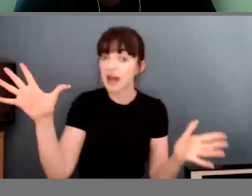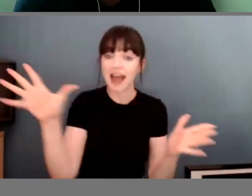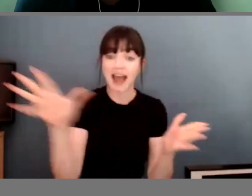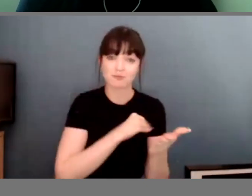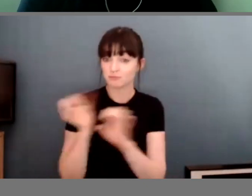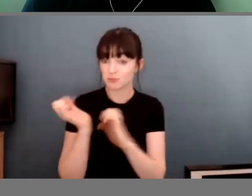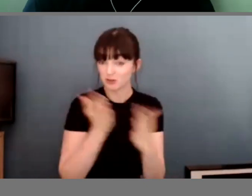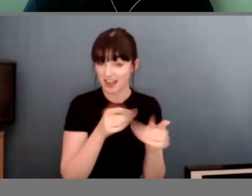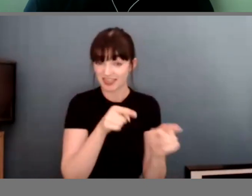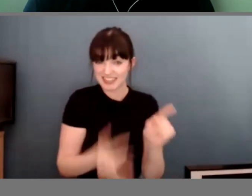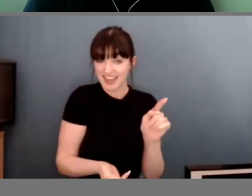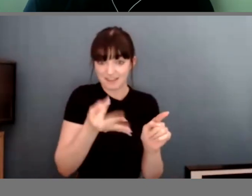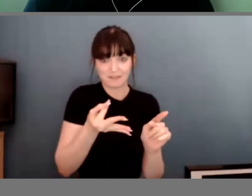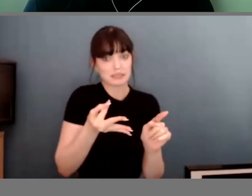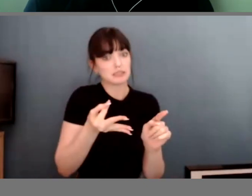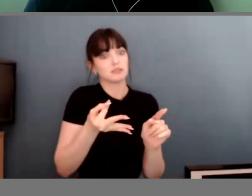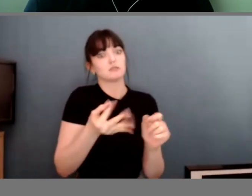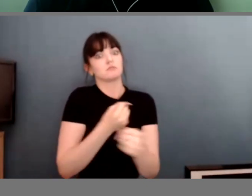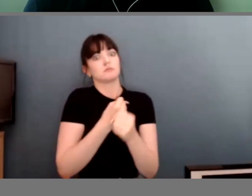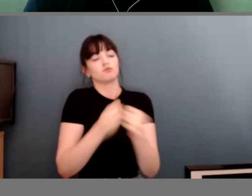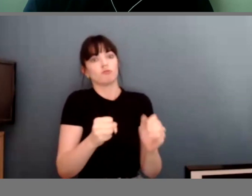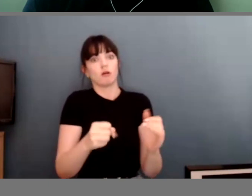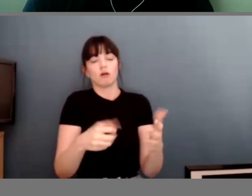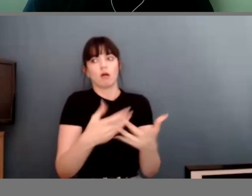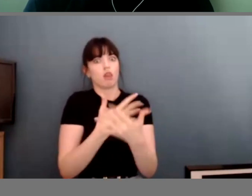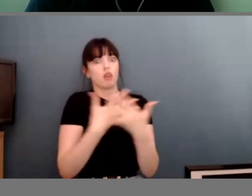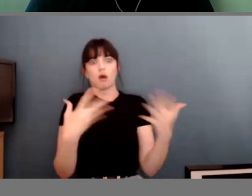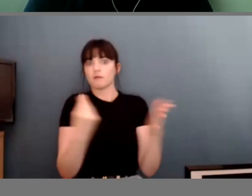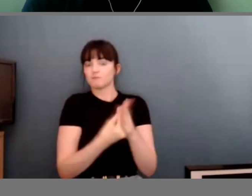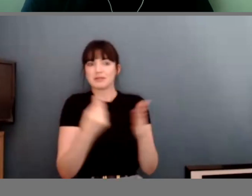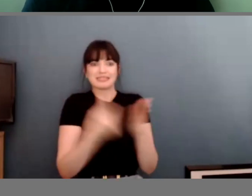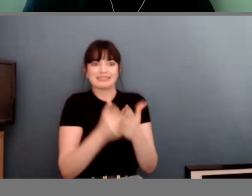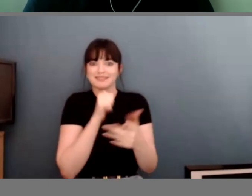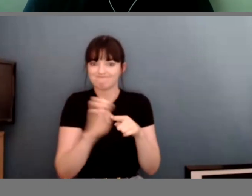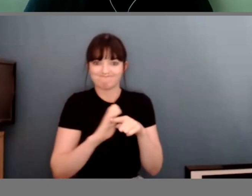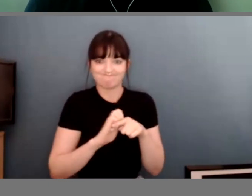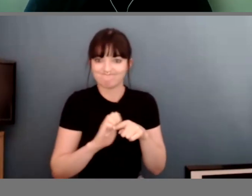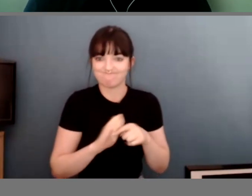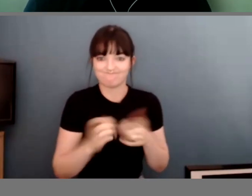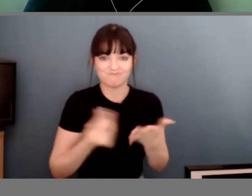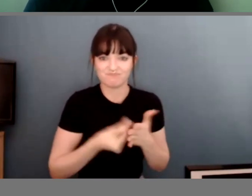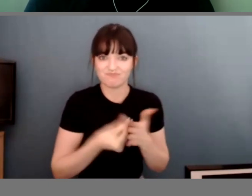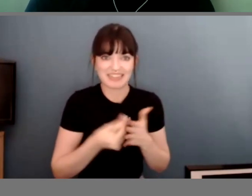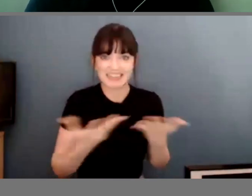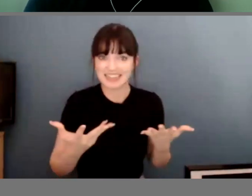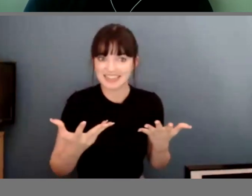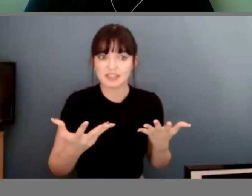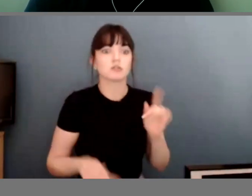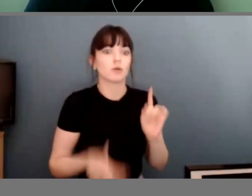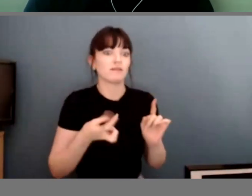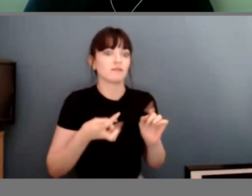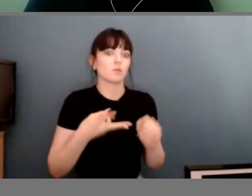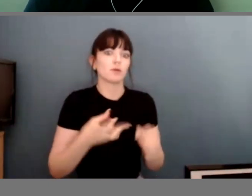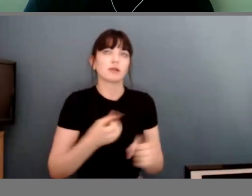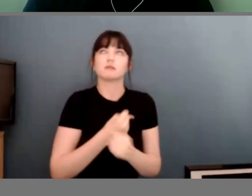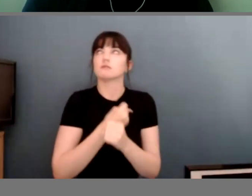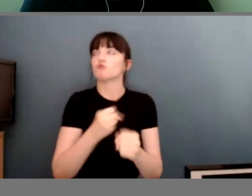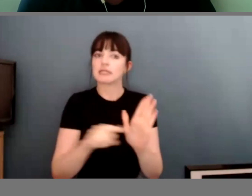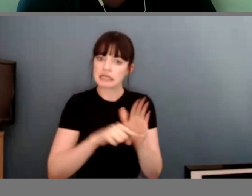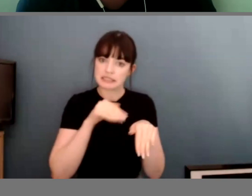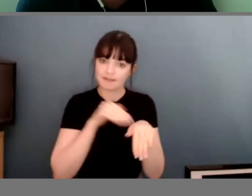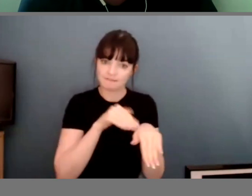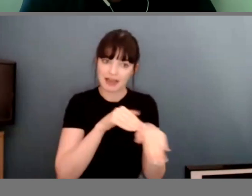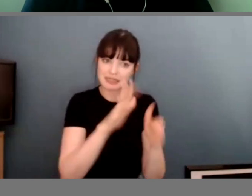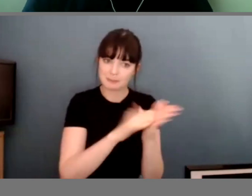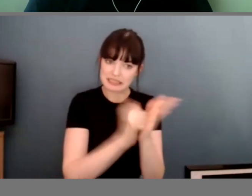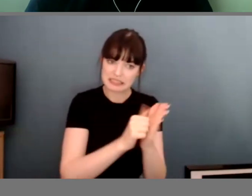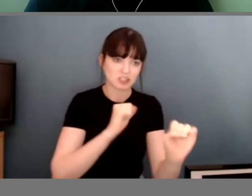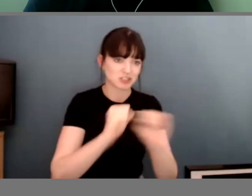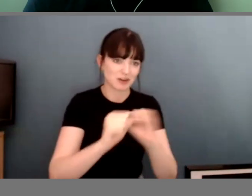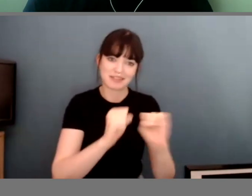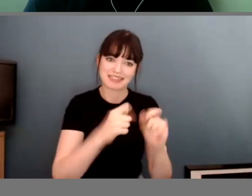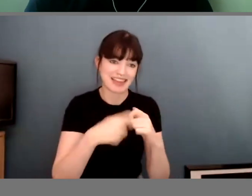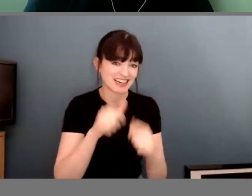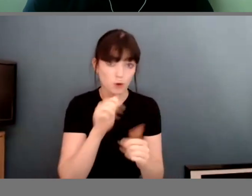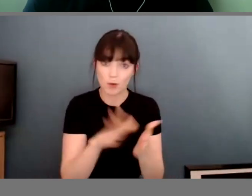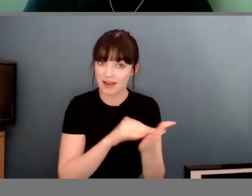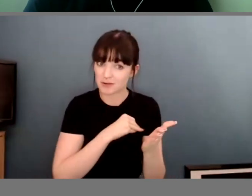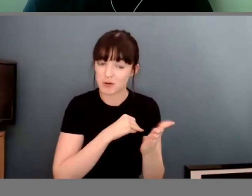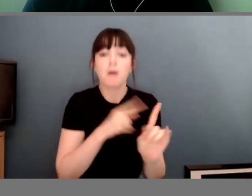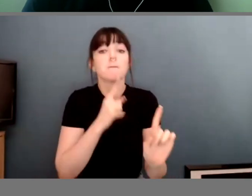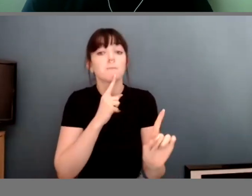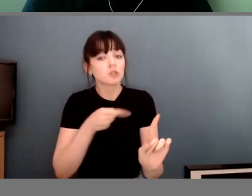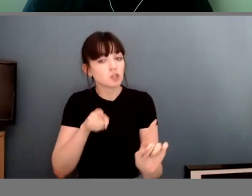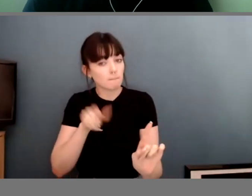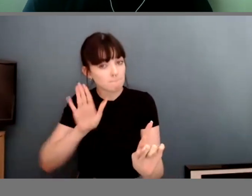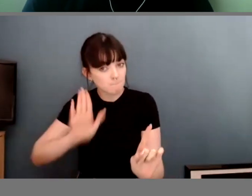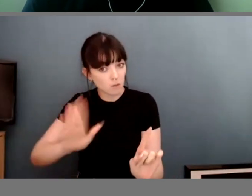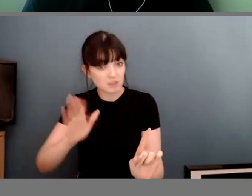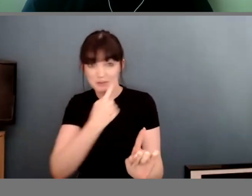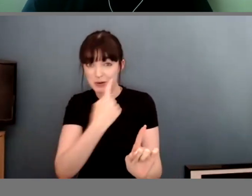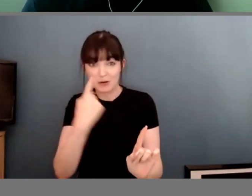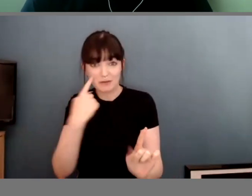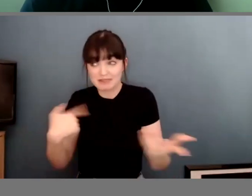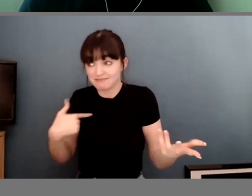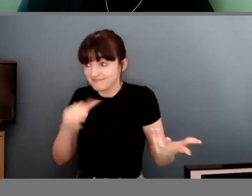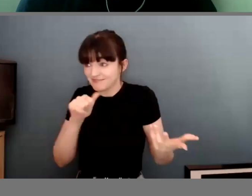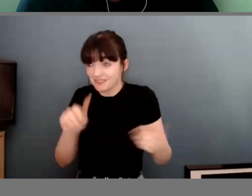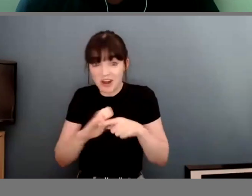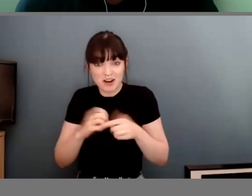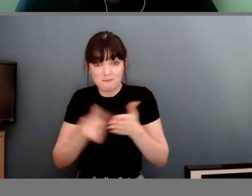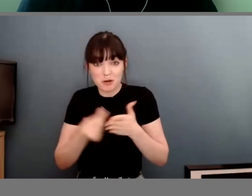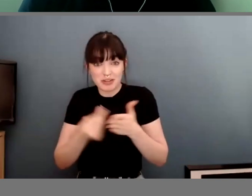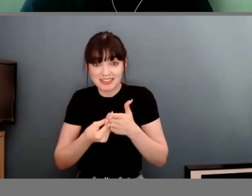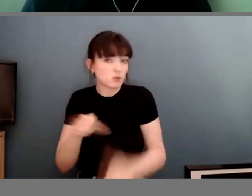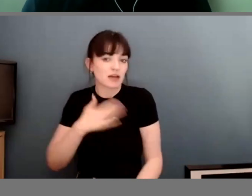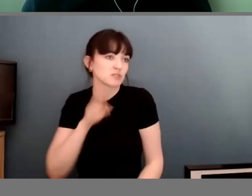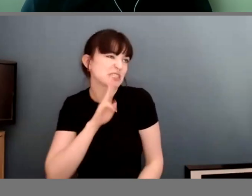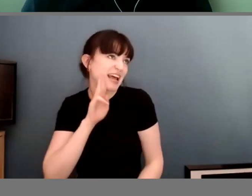burden . That has to be demonstrated, that it is a genuine disproportionate burden. So the